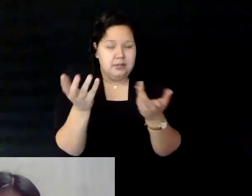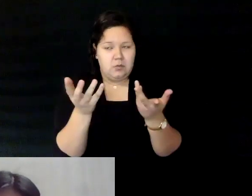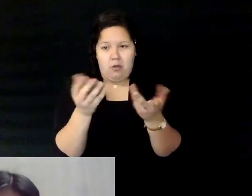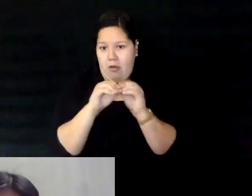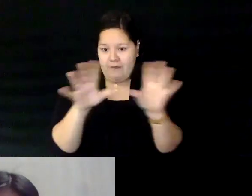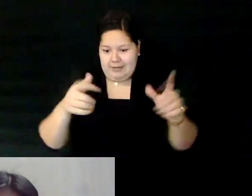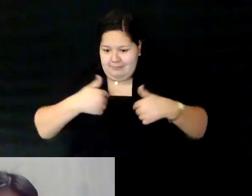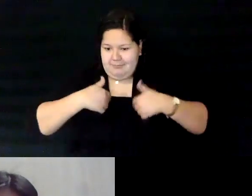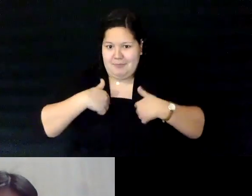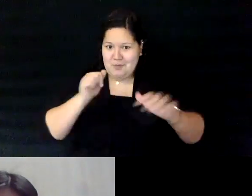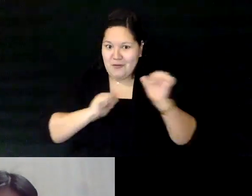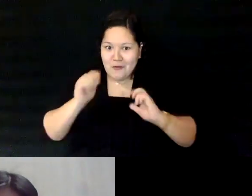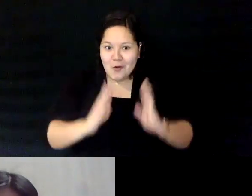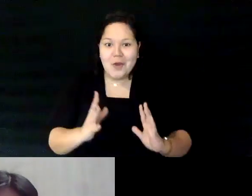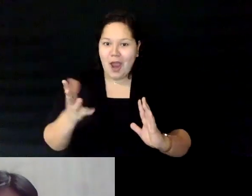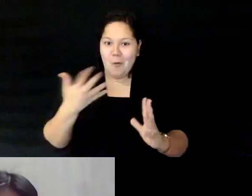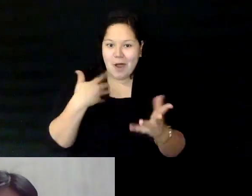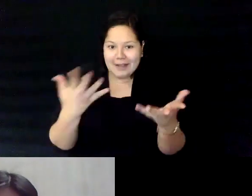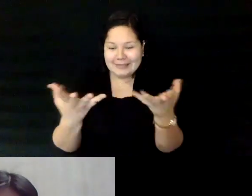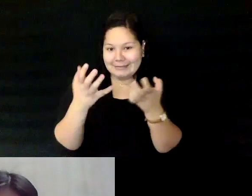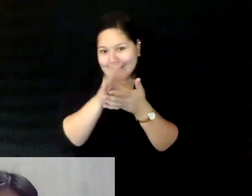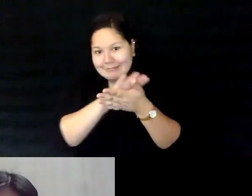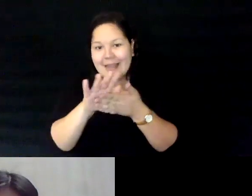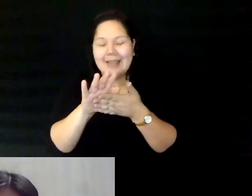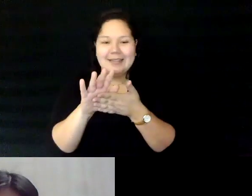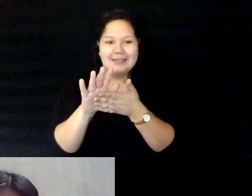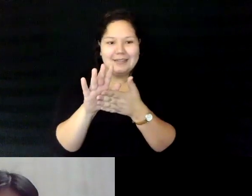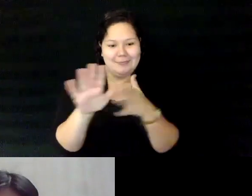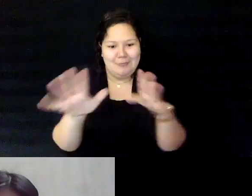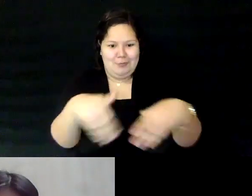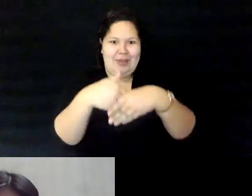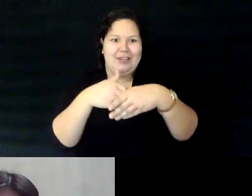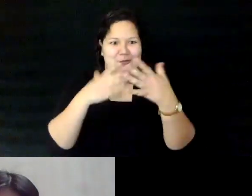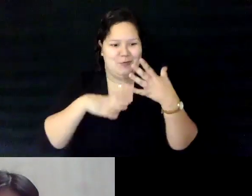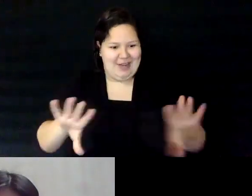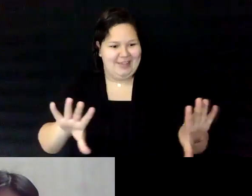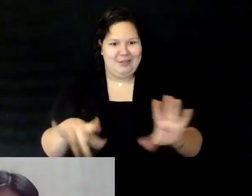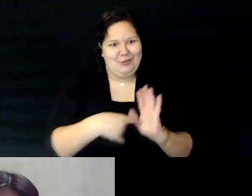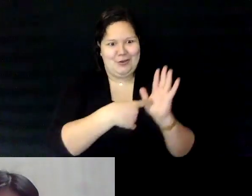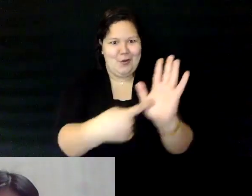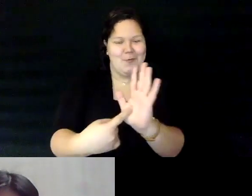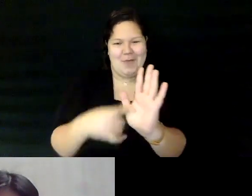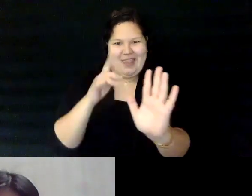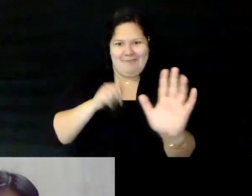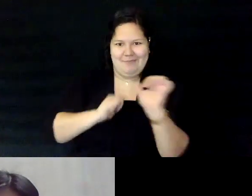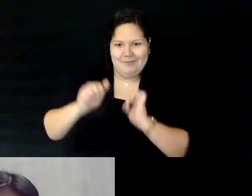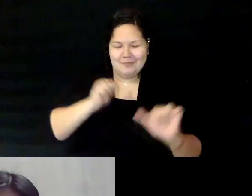nice wedding dress to wear, to perform in. But I think, beyond that,